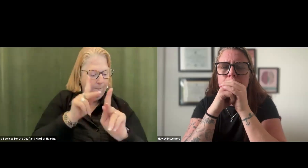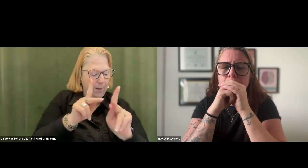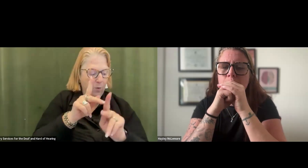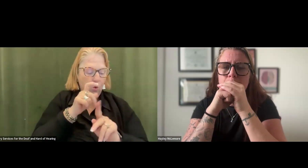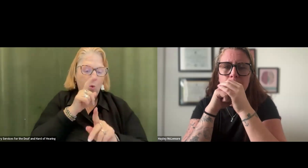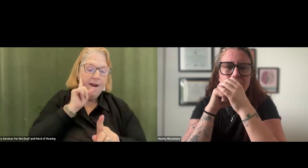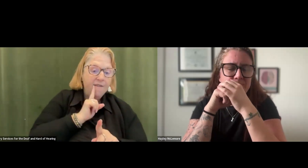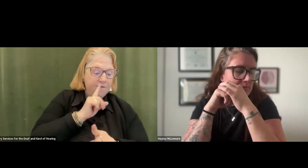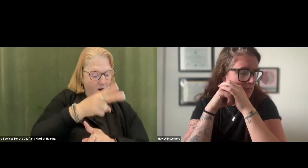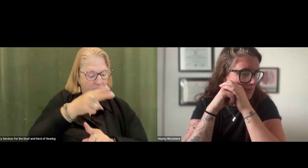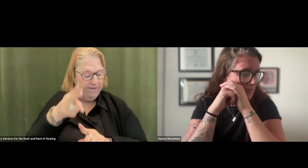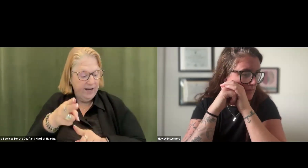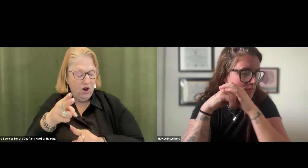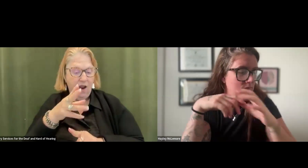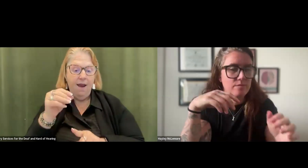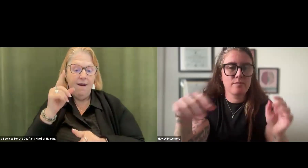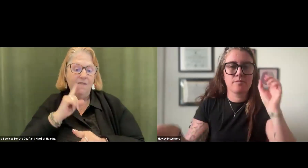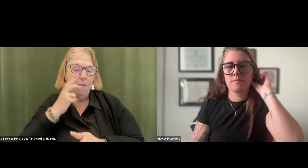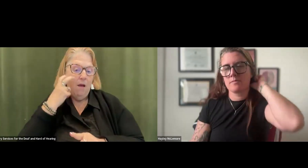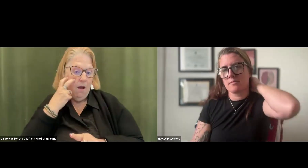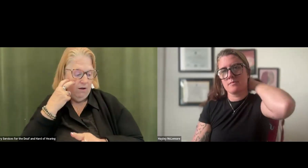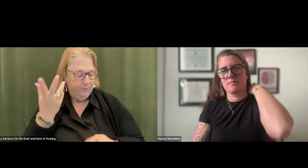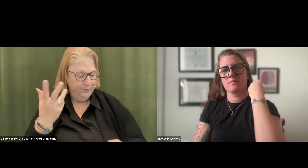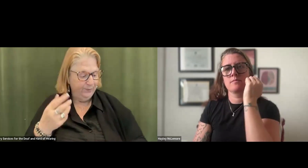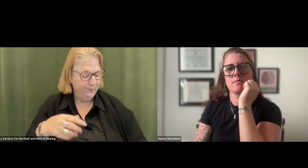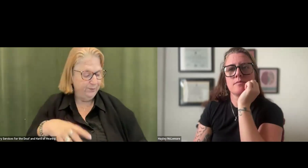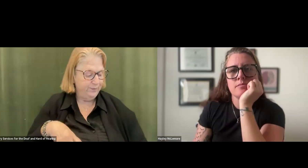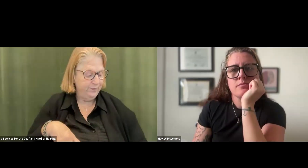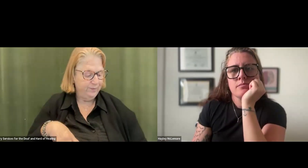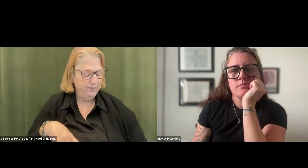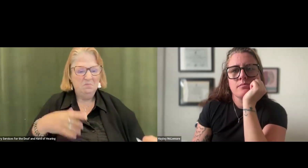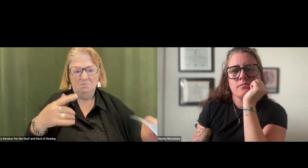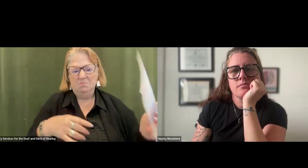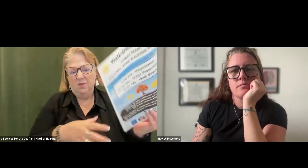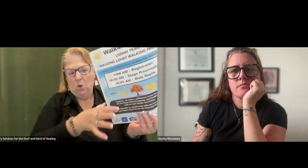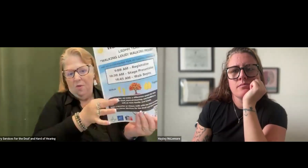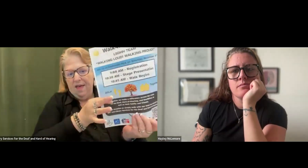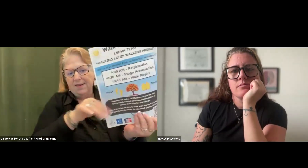if we come together as a state and a community, we can support those who are Deaf, Hard of Hearing, and DeafBlind.